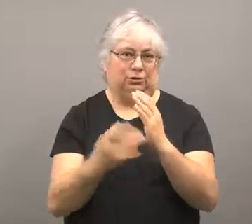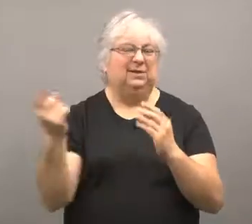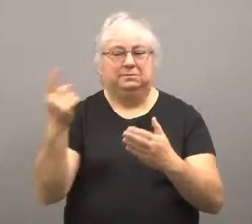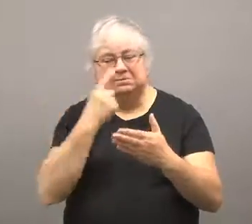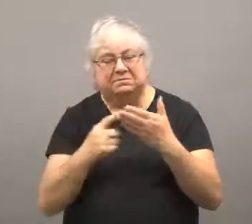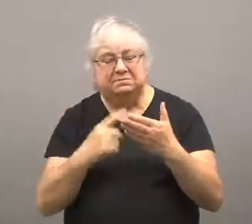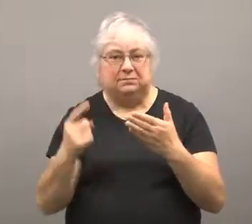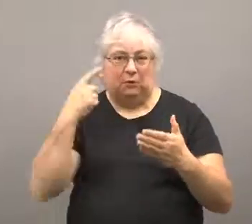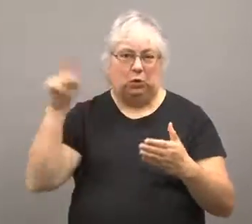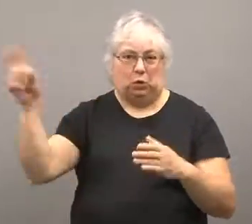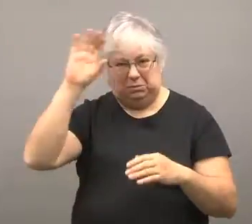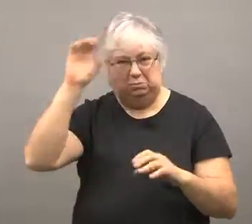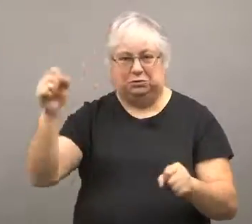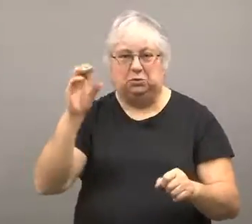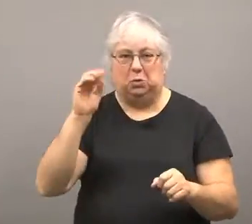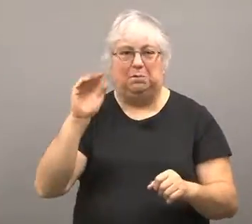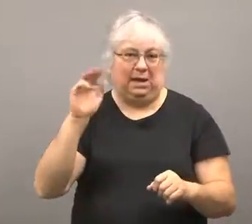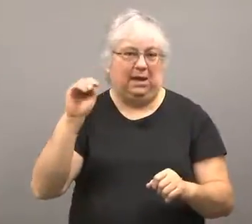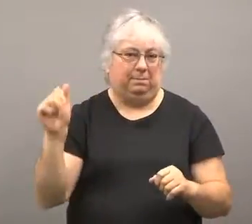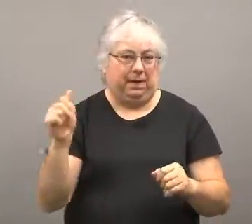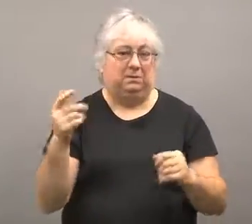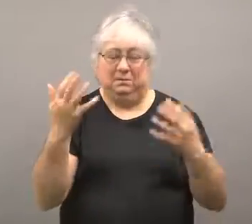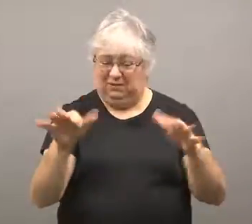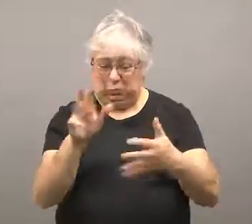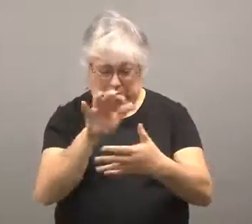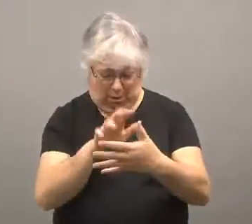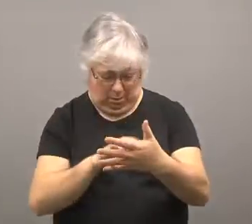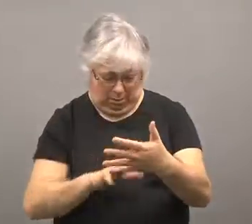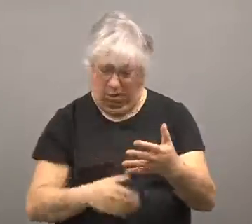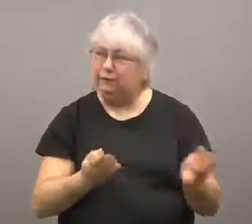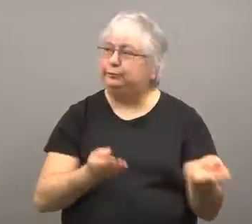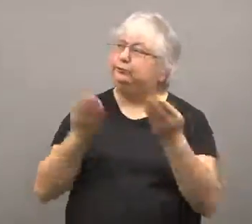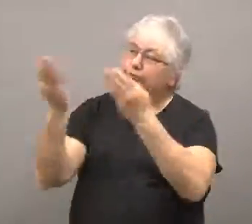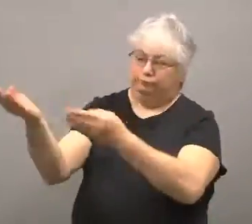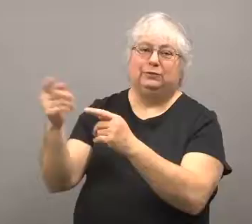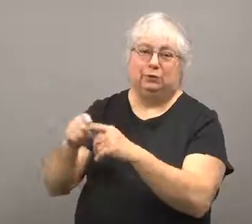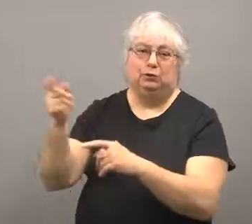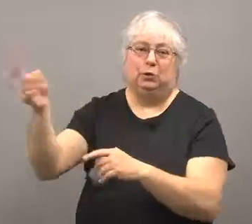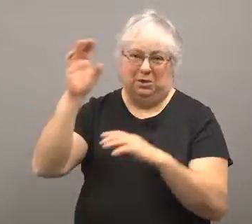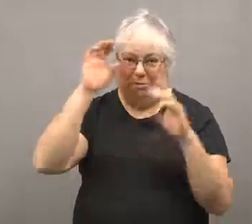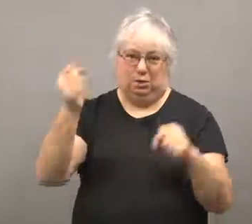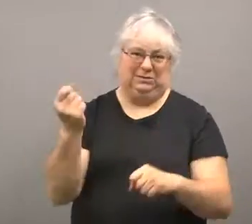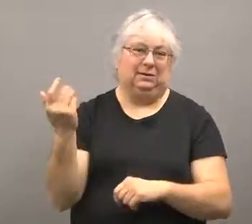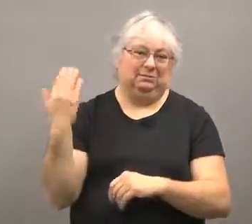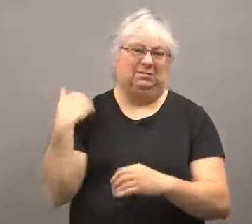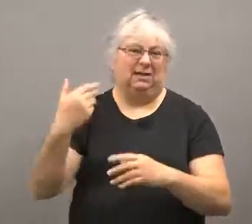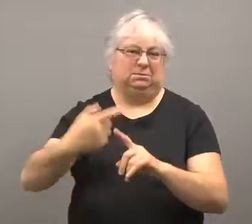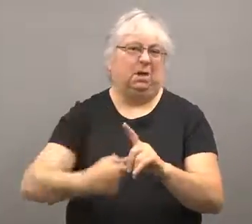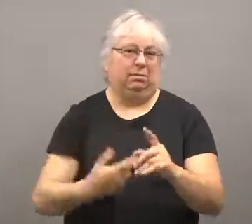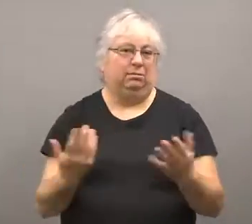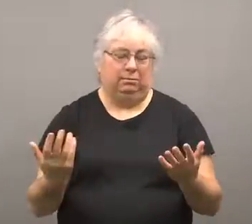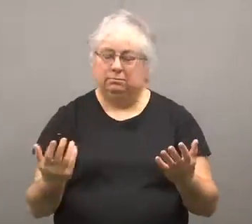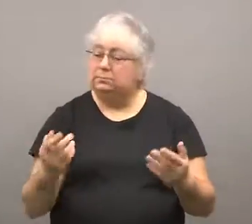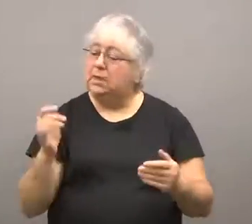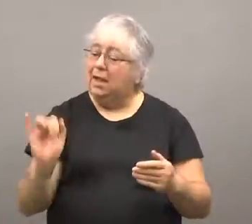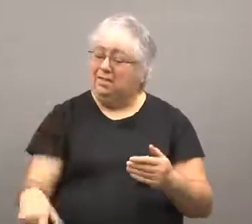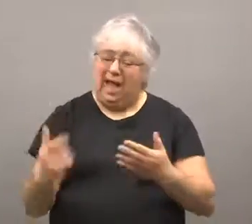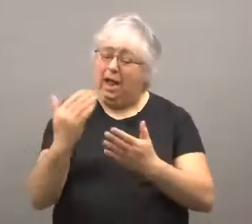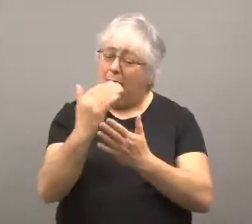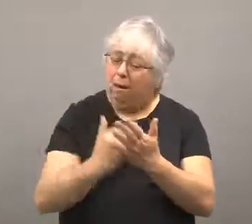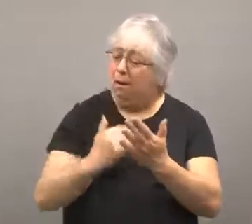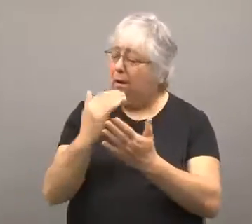was looking into the matter for President Obama.